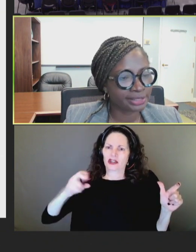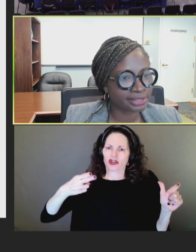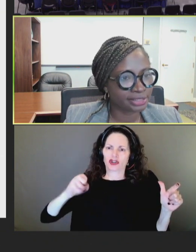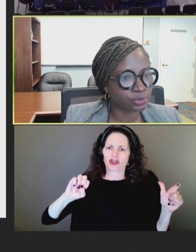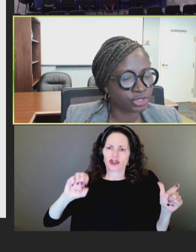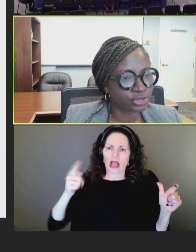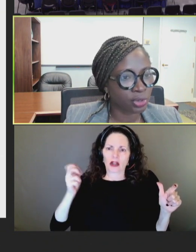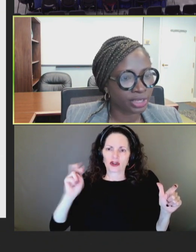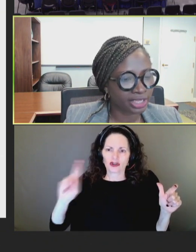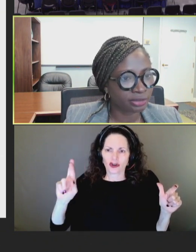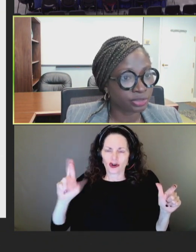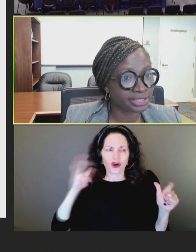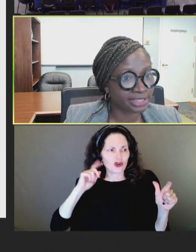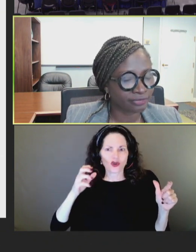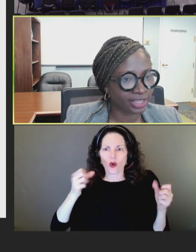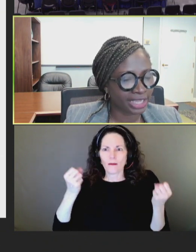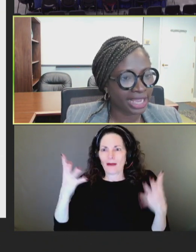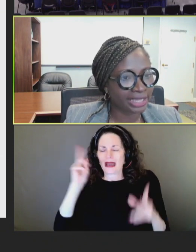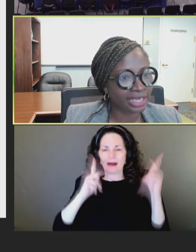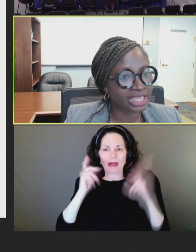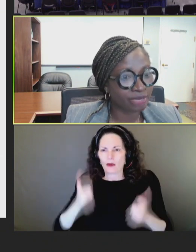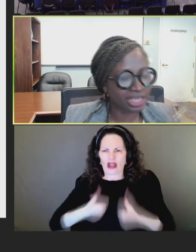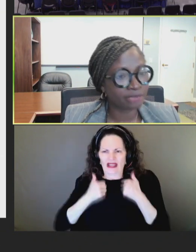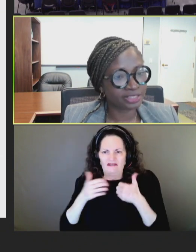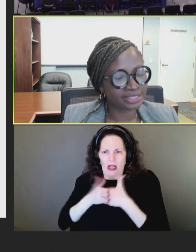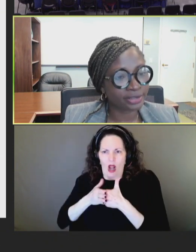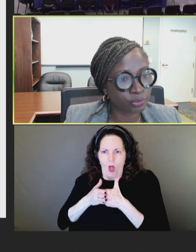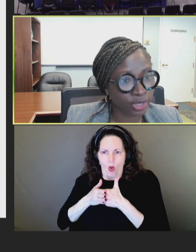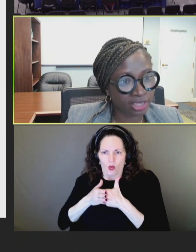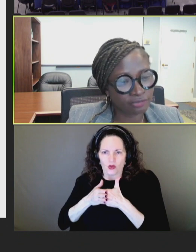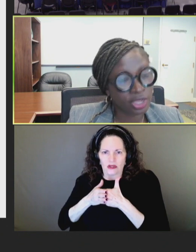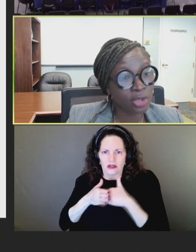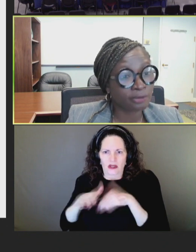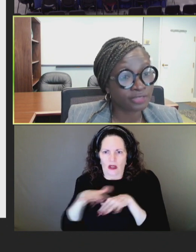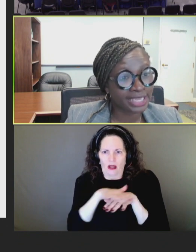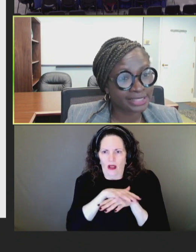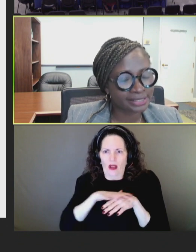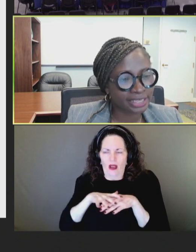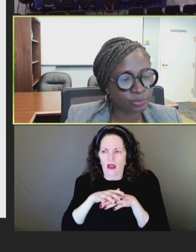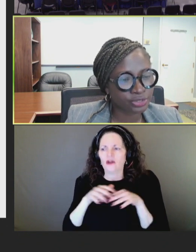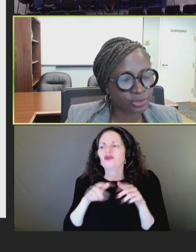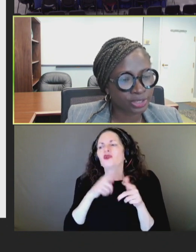cases we saw here were significant. And then it became the second wave of the cases that we saw.